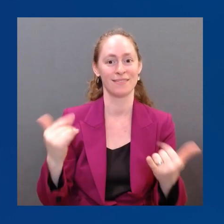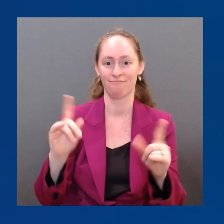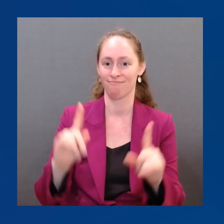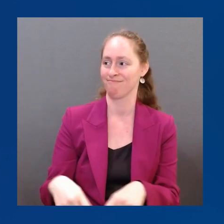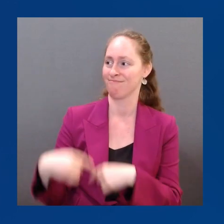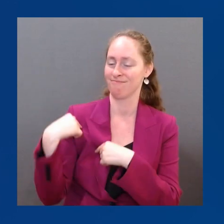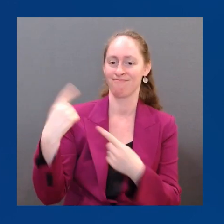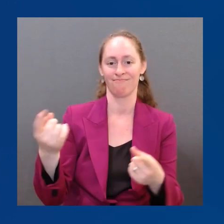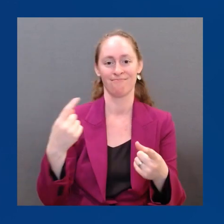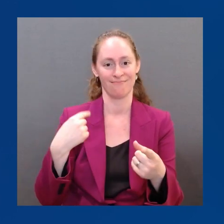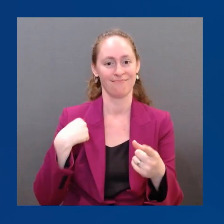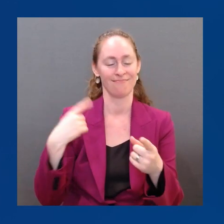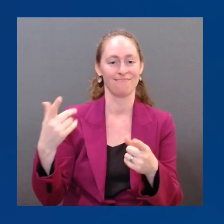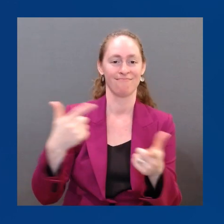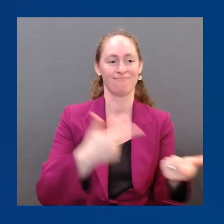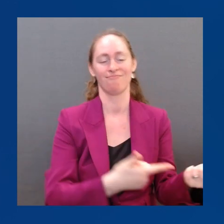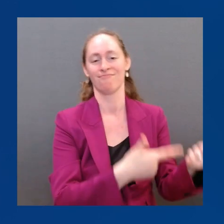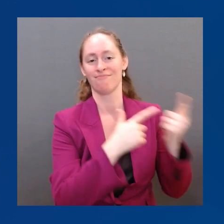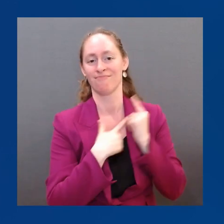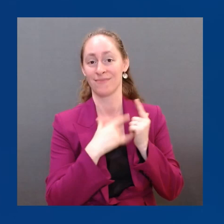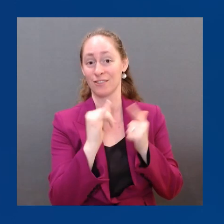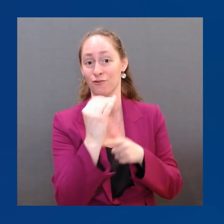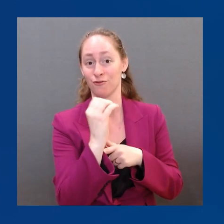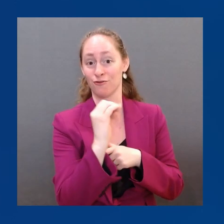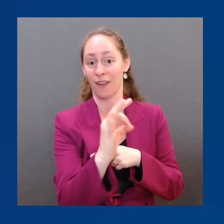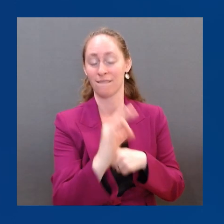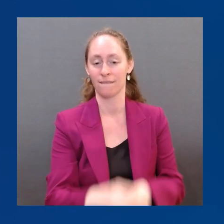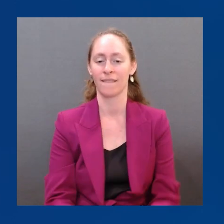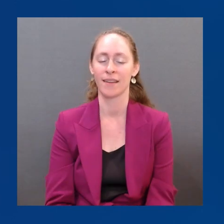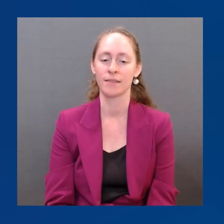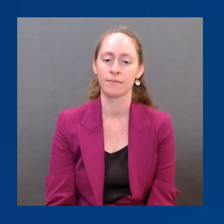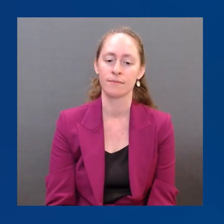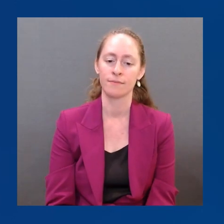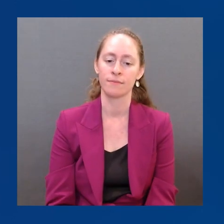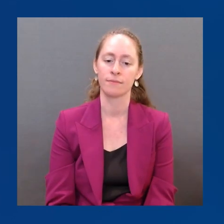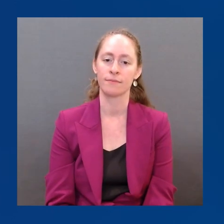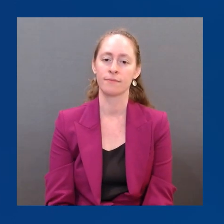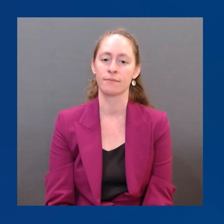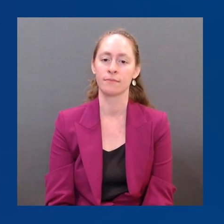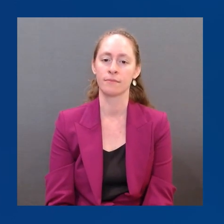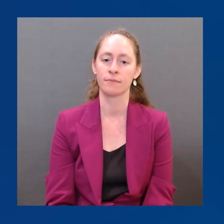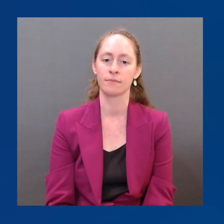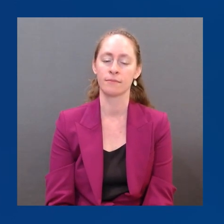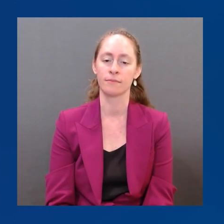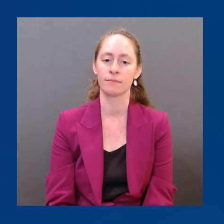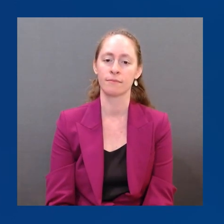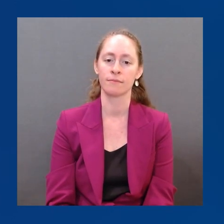And what I want to do is two things: First of all, we've both -- Tony and I, and I know Rochelle as well -- have been out there in the media talking.